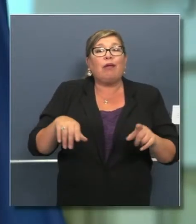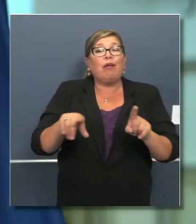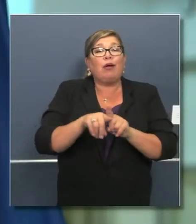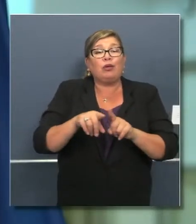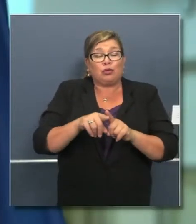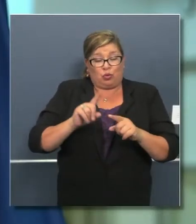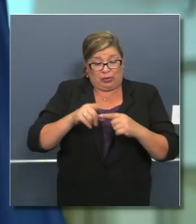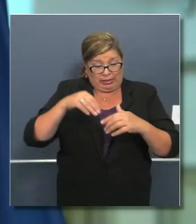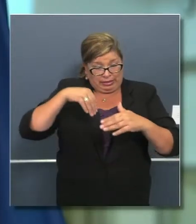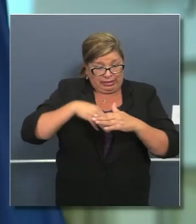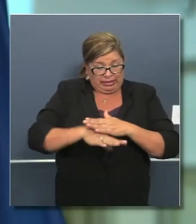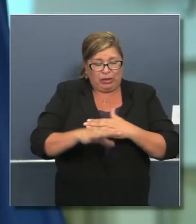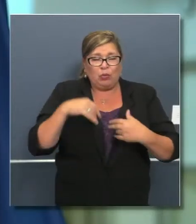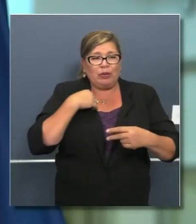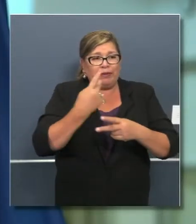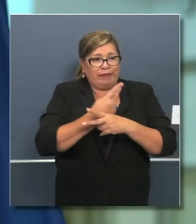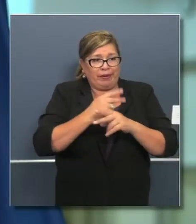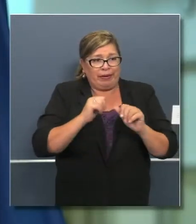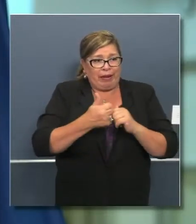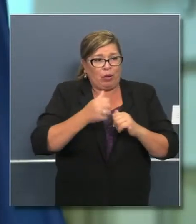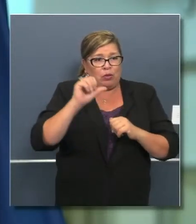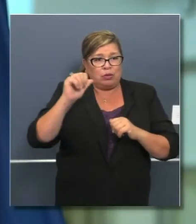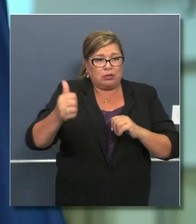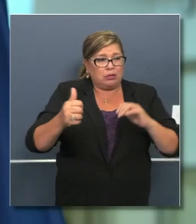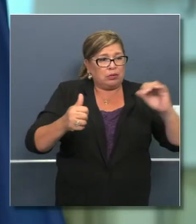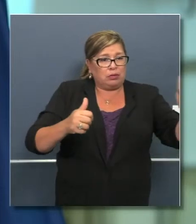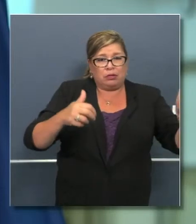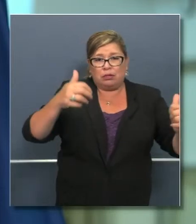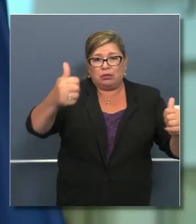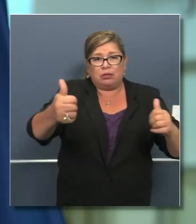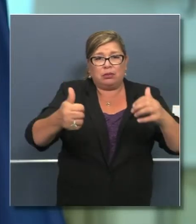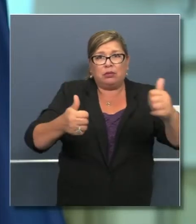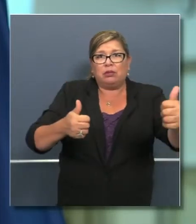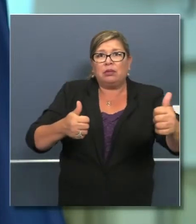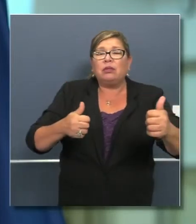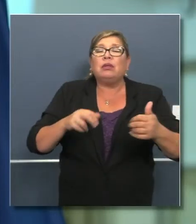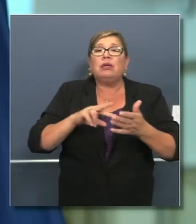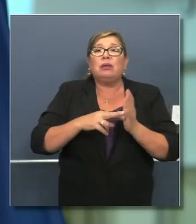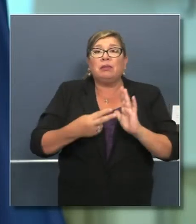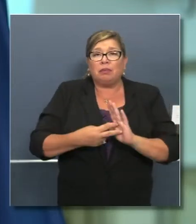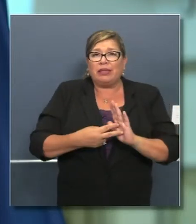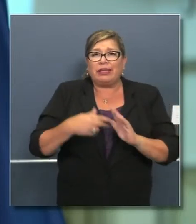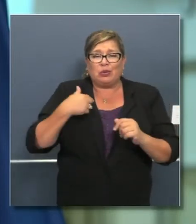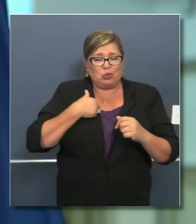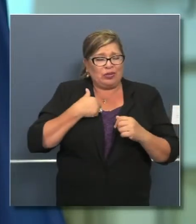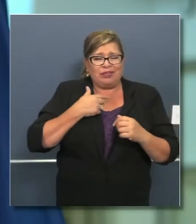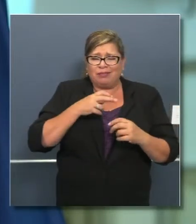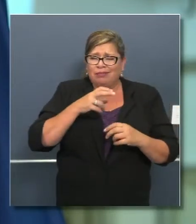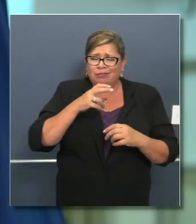issues and went through a very methodical process where people that were within a hundred and eighty